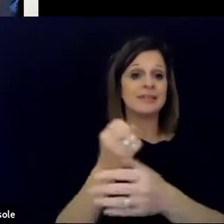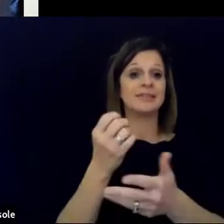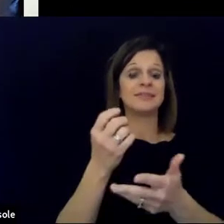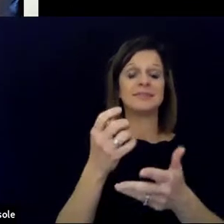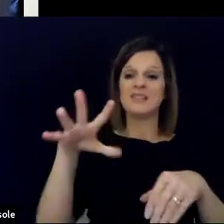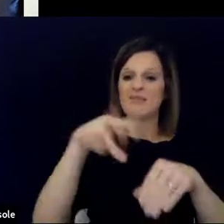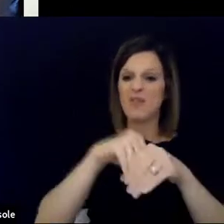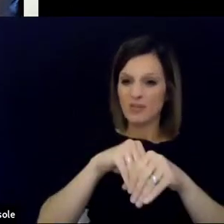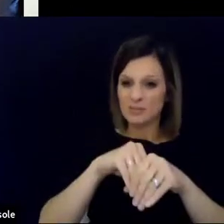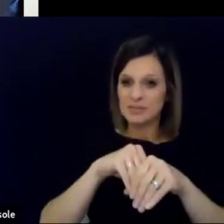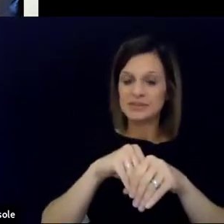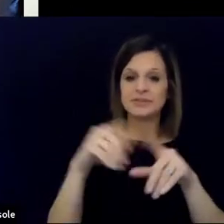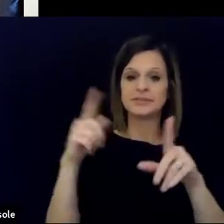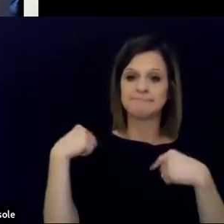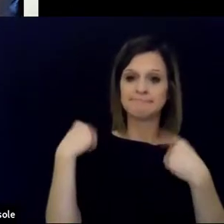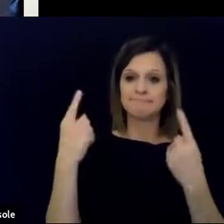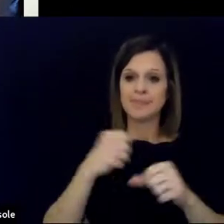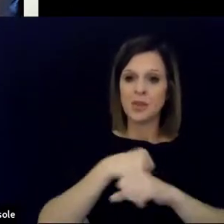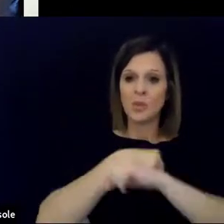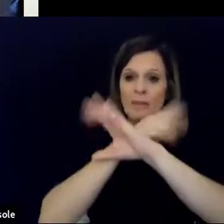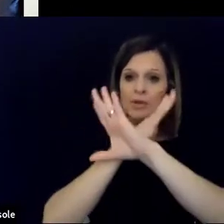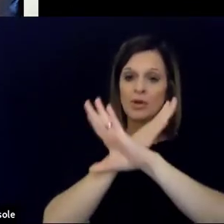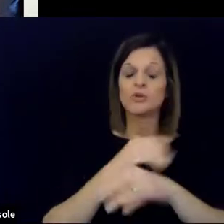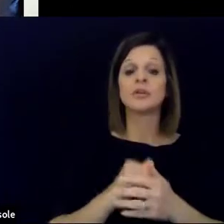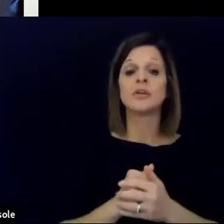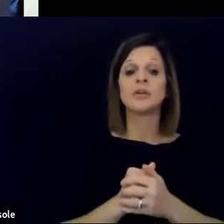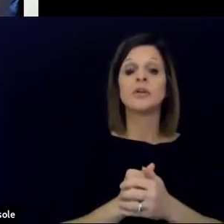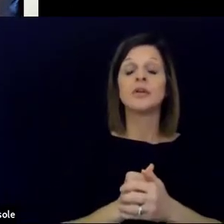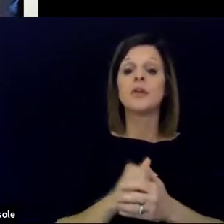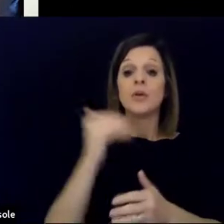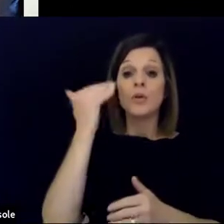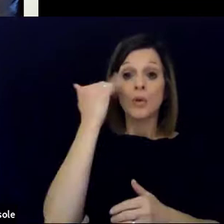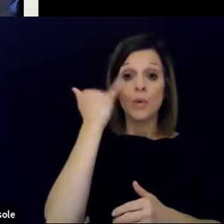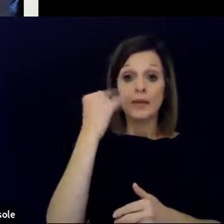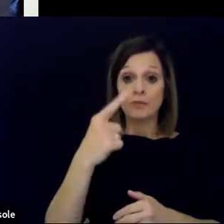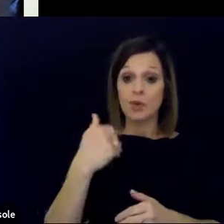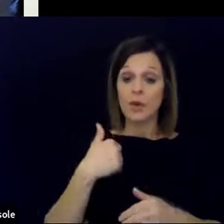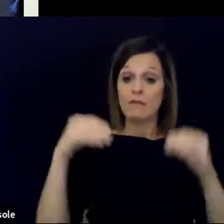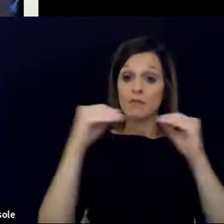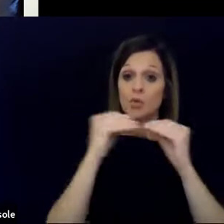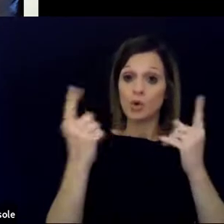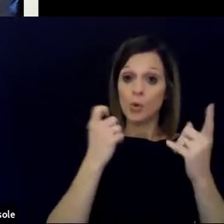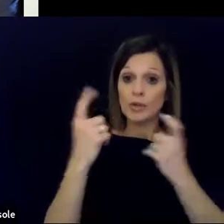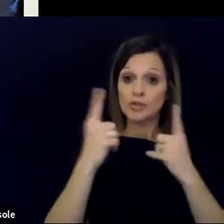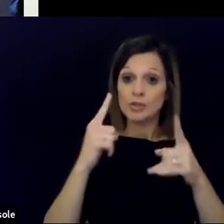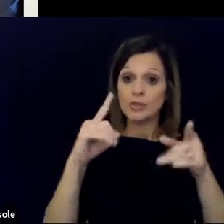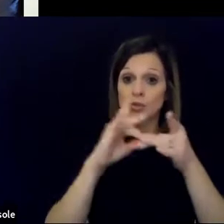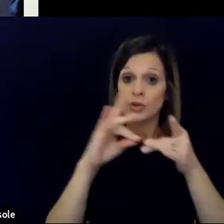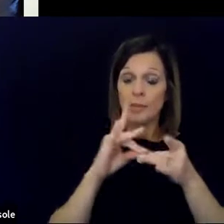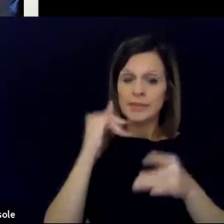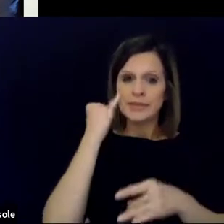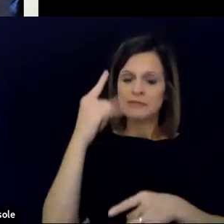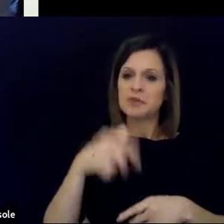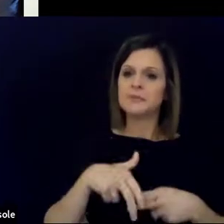Do know that if you have any further questions or comments or you sit back and think about this session later on,